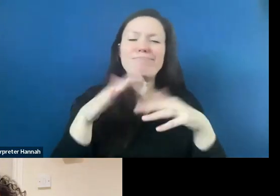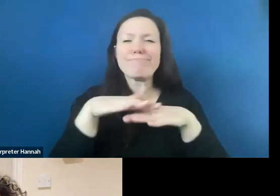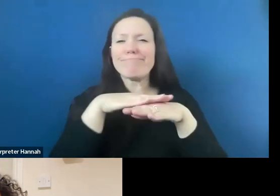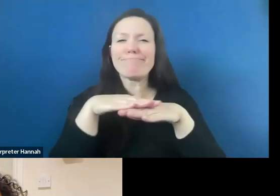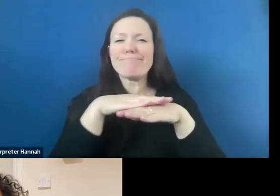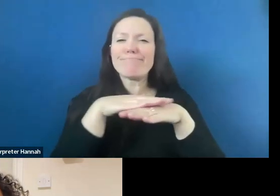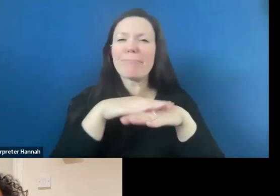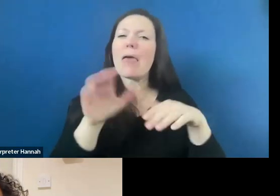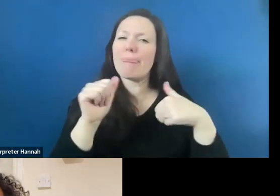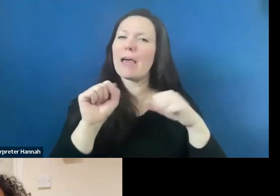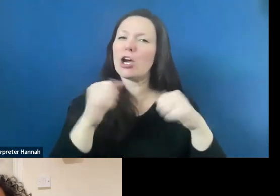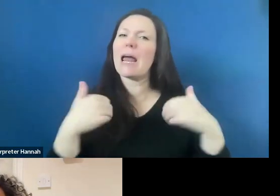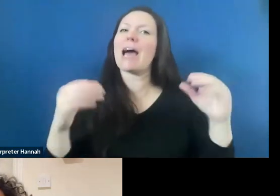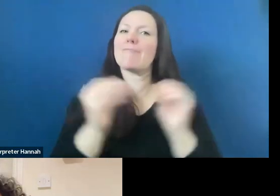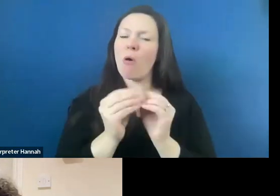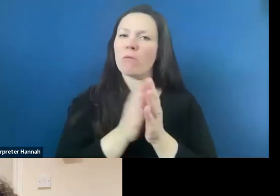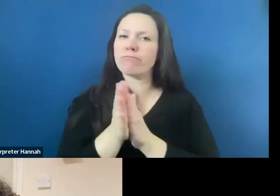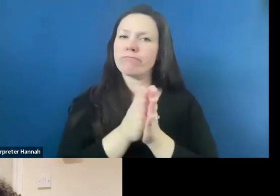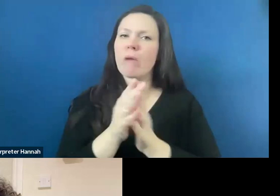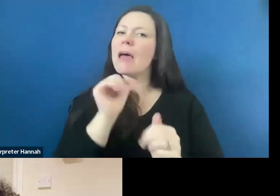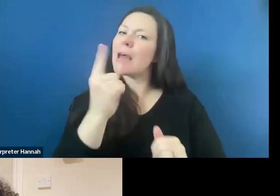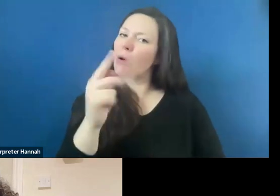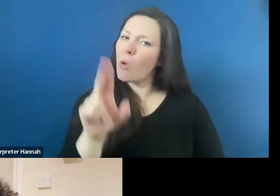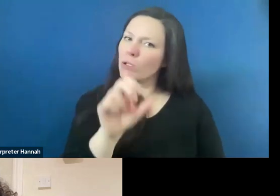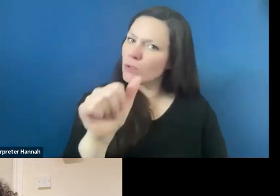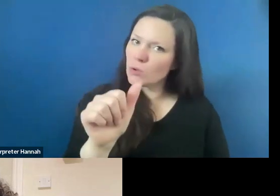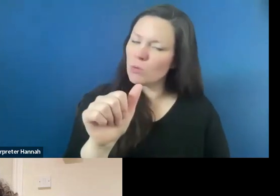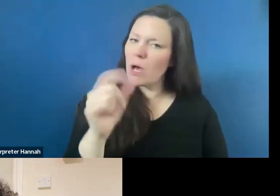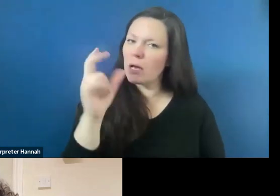not just for the United States, but for other countries. And this can be done